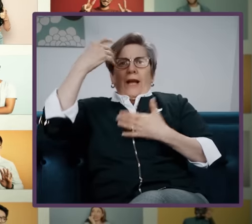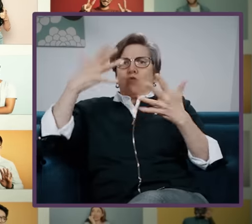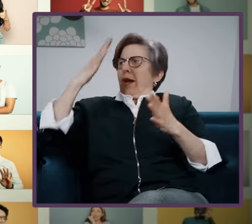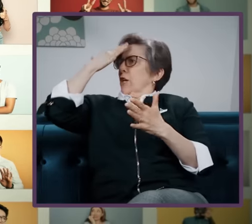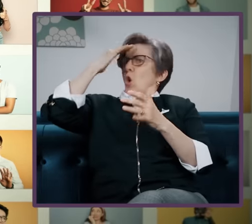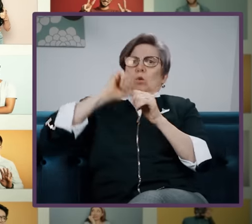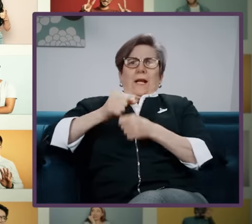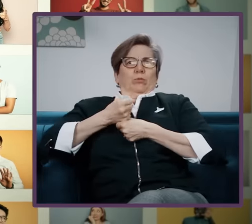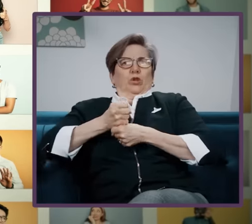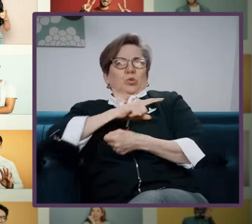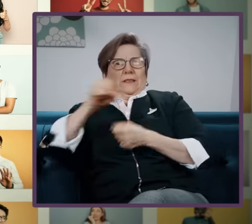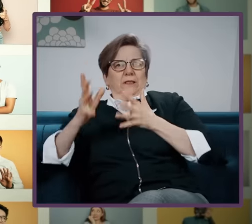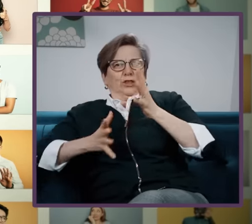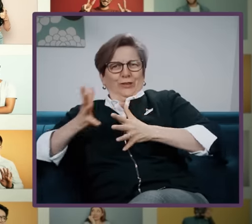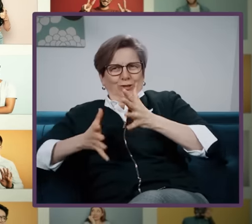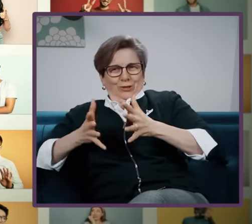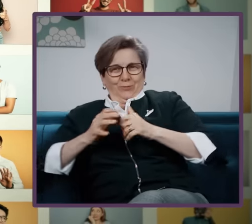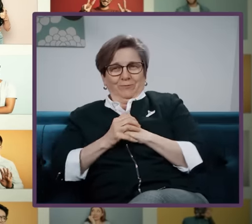The brain already knows how to produce these gestures.